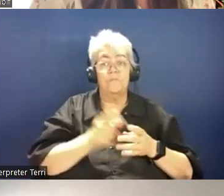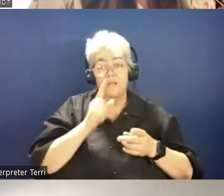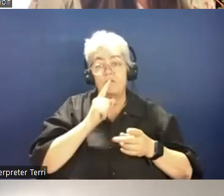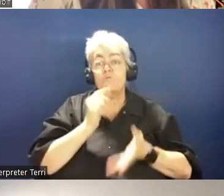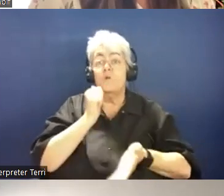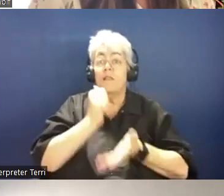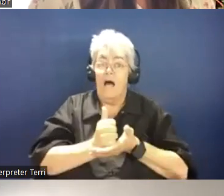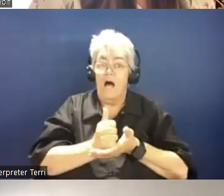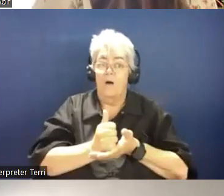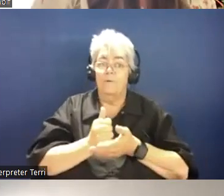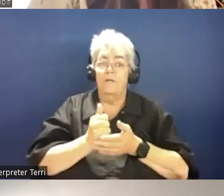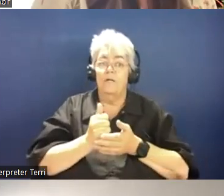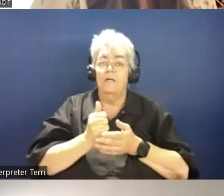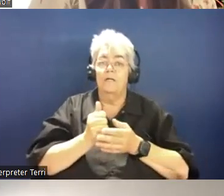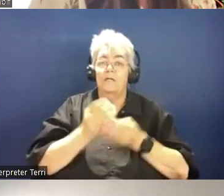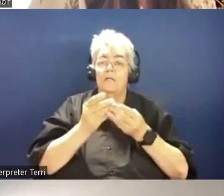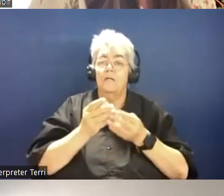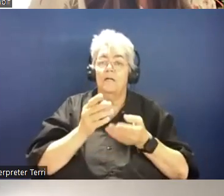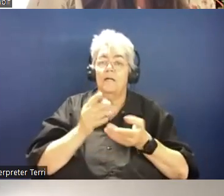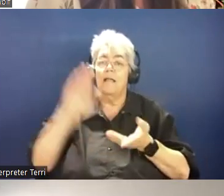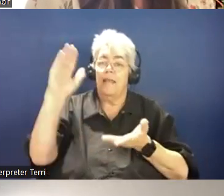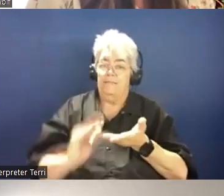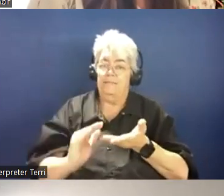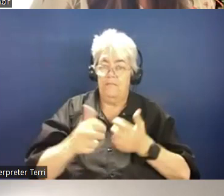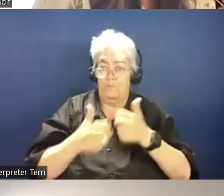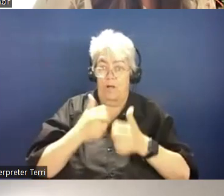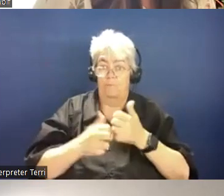the problems that we see with patients getting misinformation